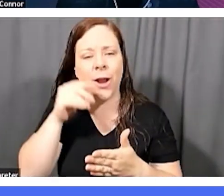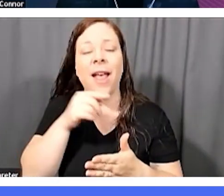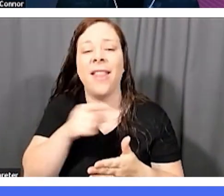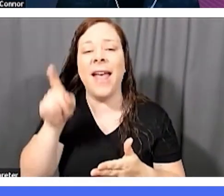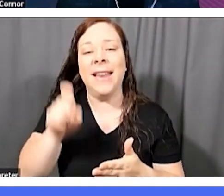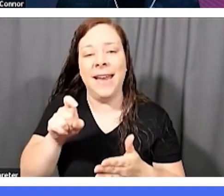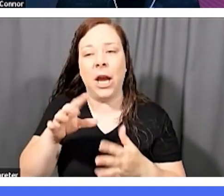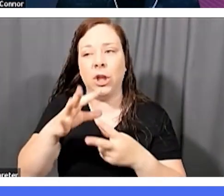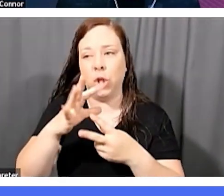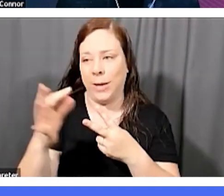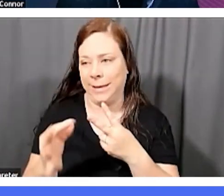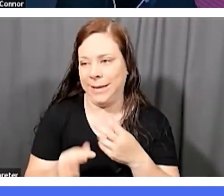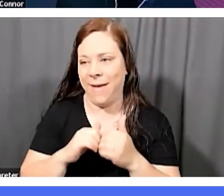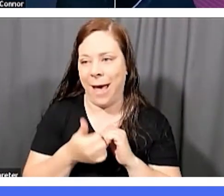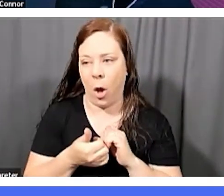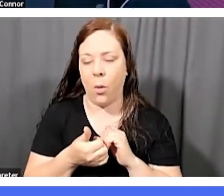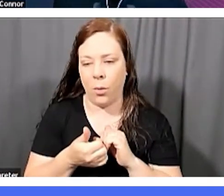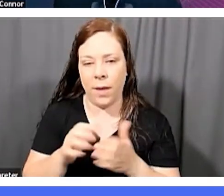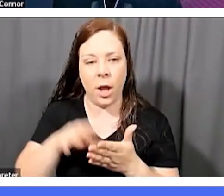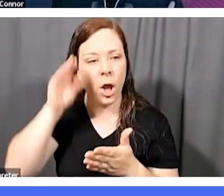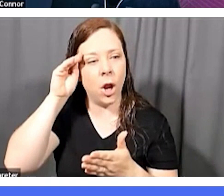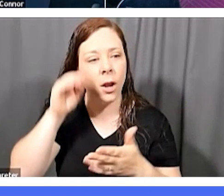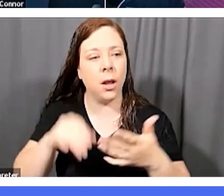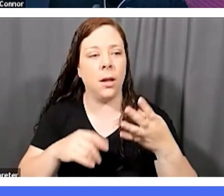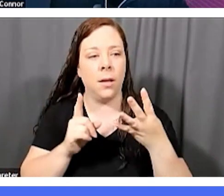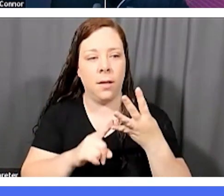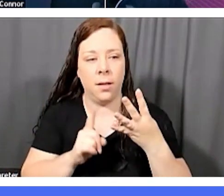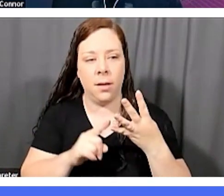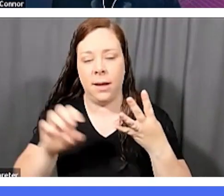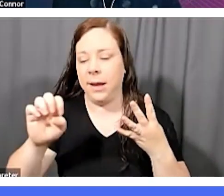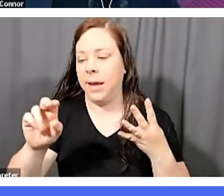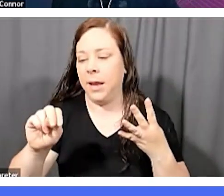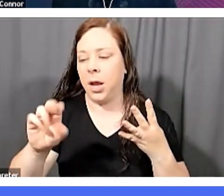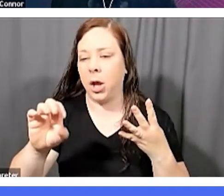And then of course, that final piece on encoding, right? Making sure that we're creating that semantic meaning